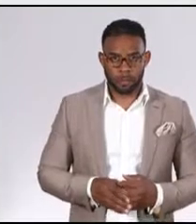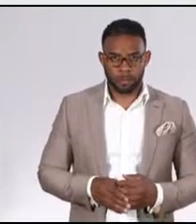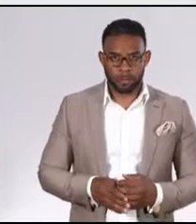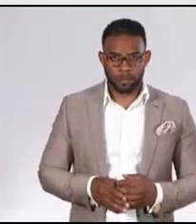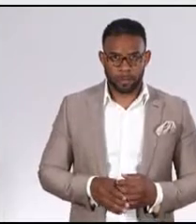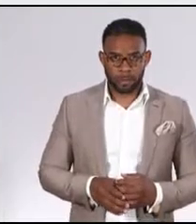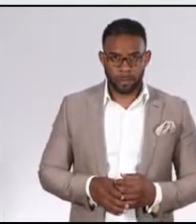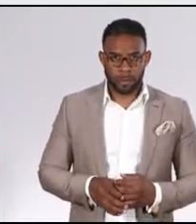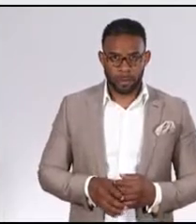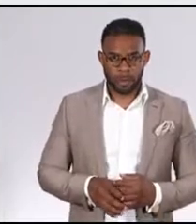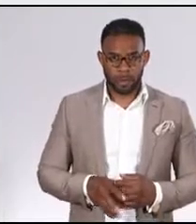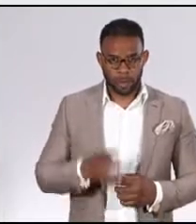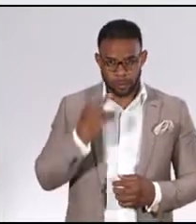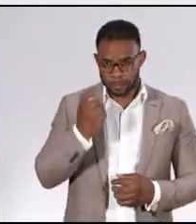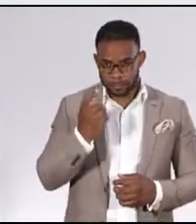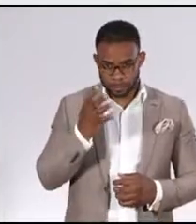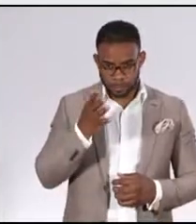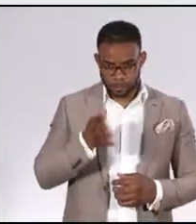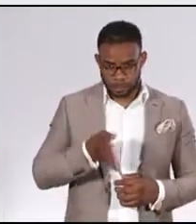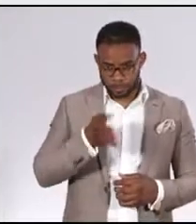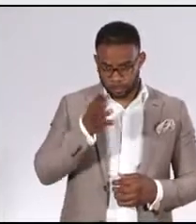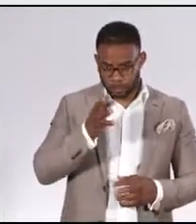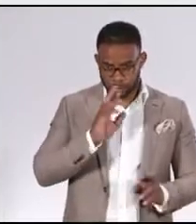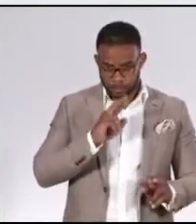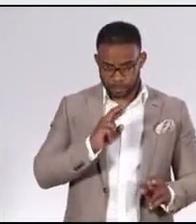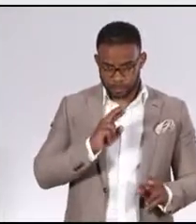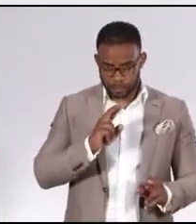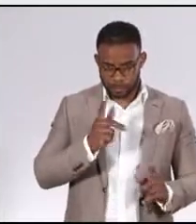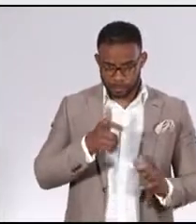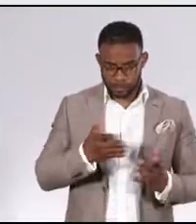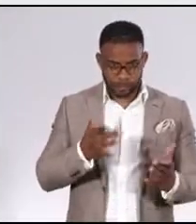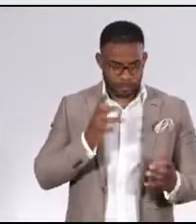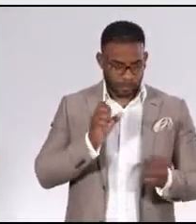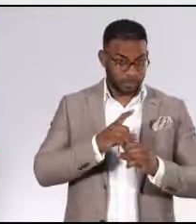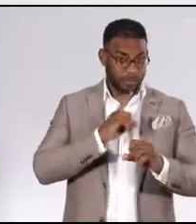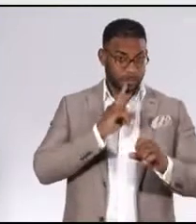We're seeing a little bit of of responses coming in here. We just wanna make sure we capture everybody.